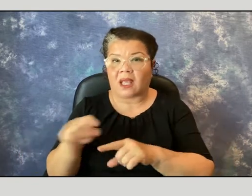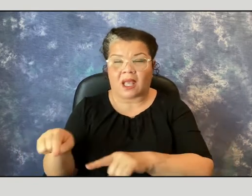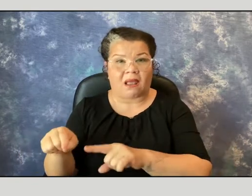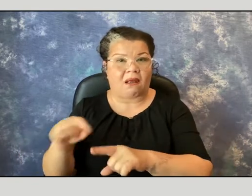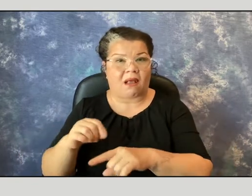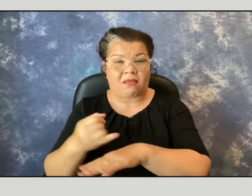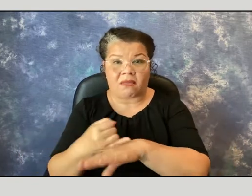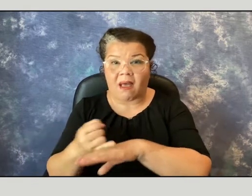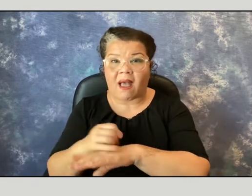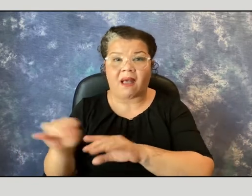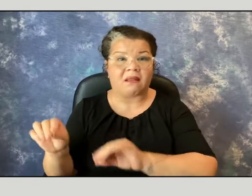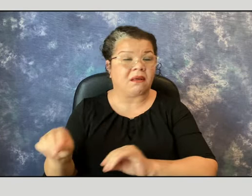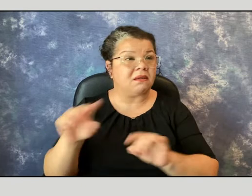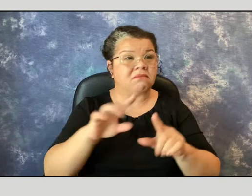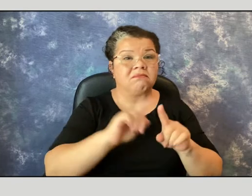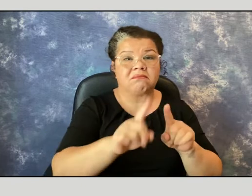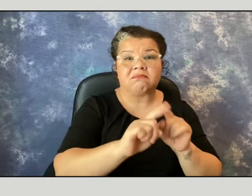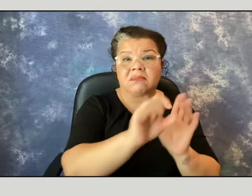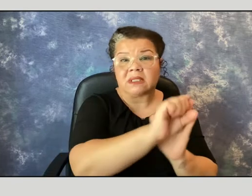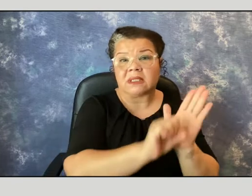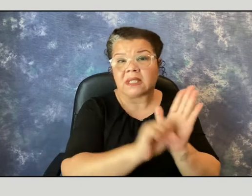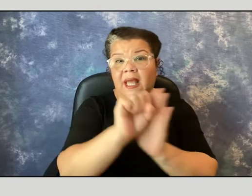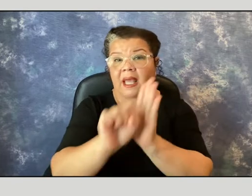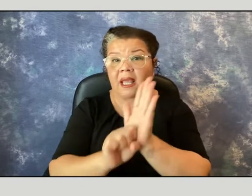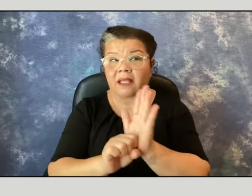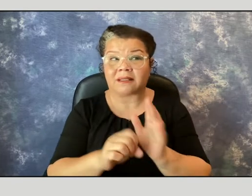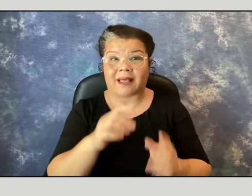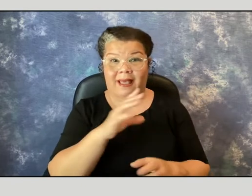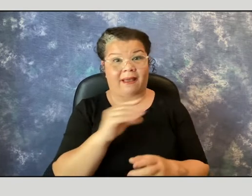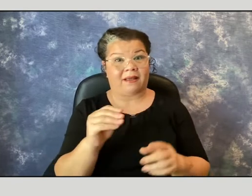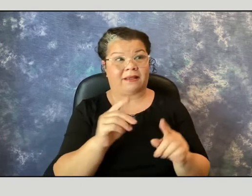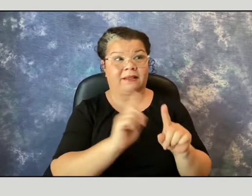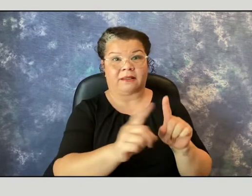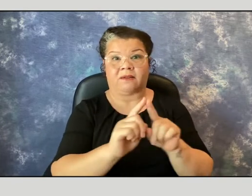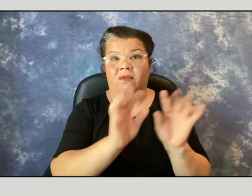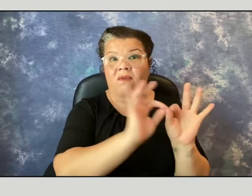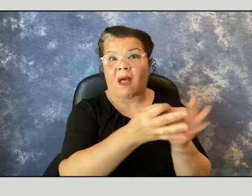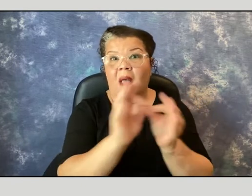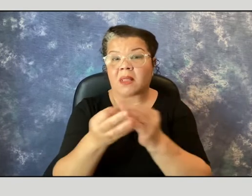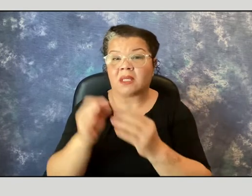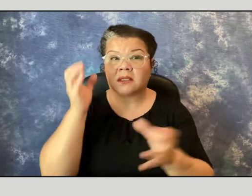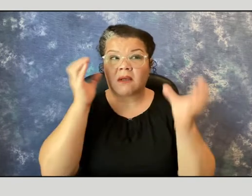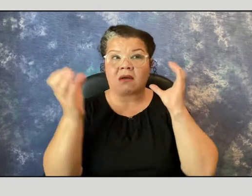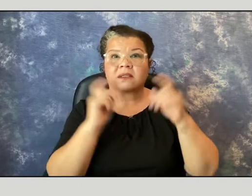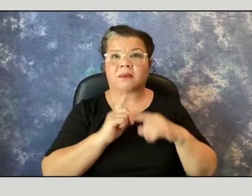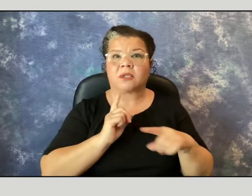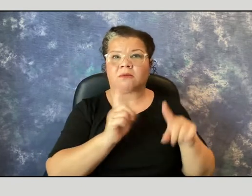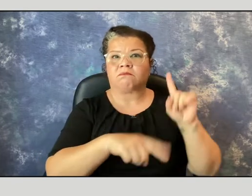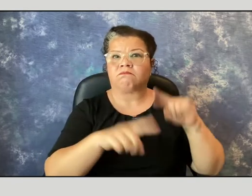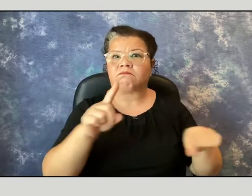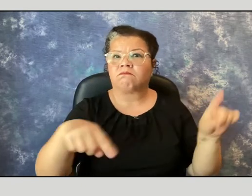and from living room to living room. Finally, there are still existing colonial dynamics